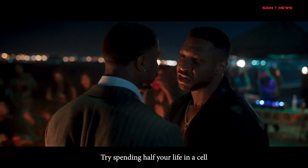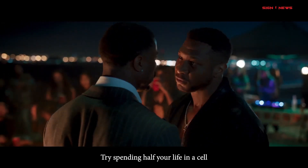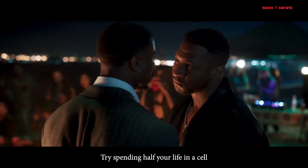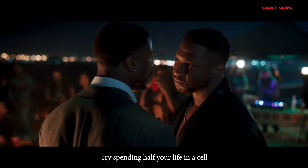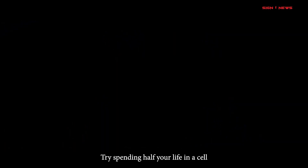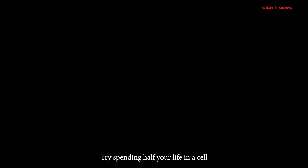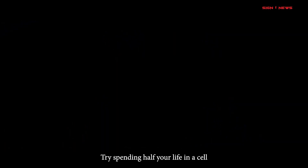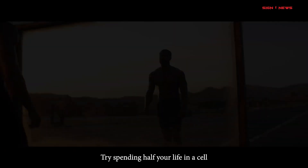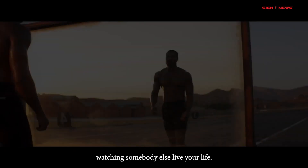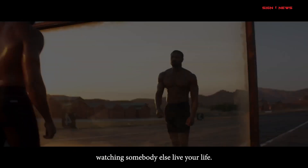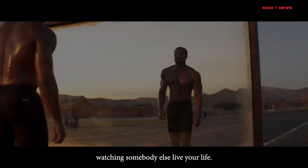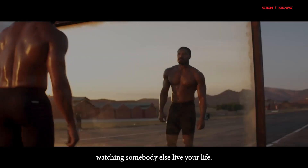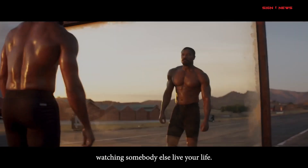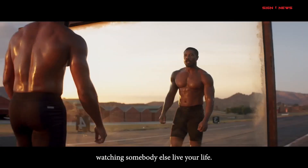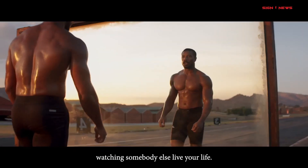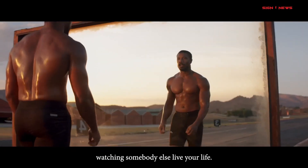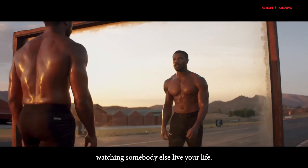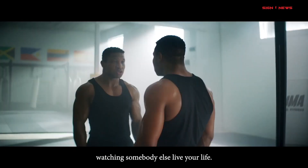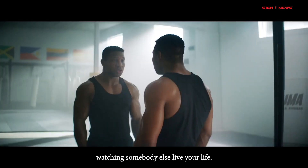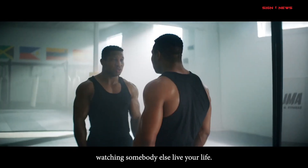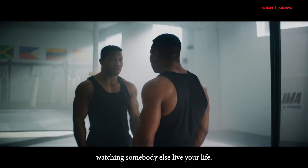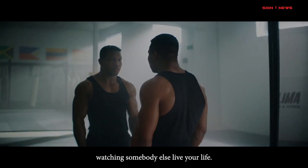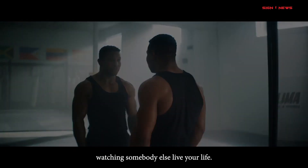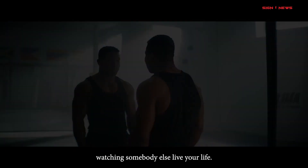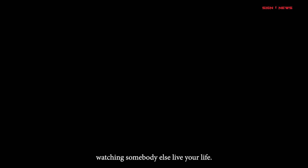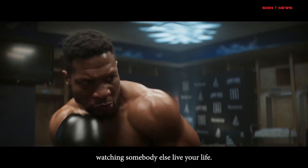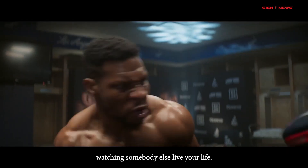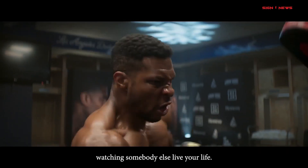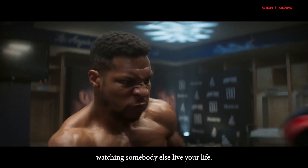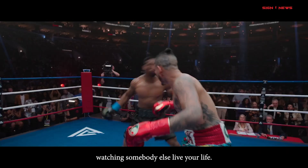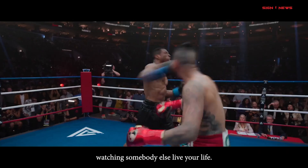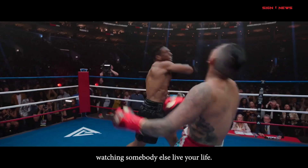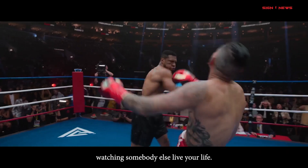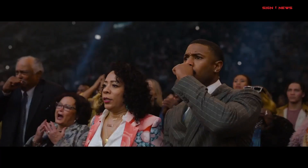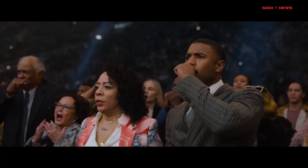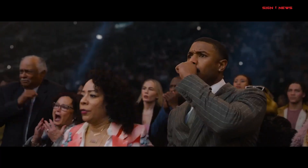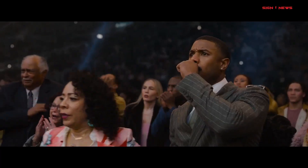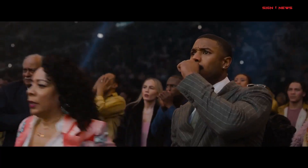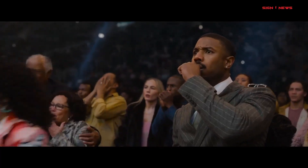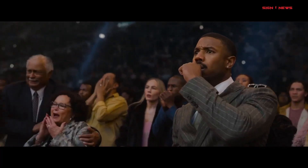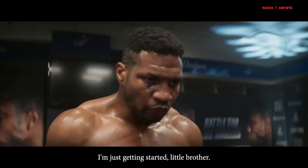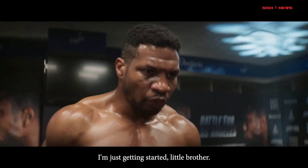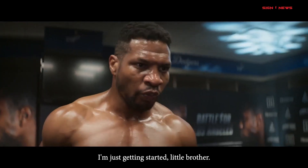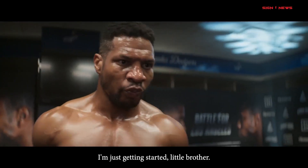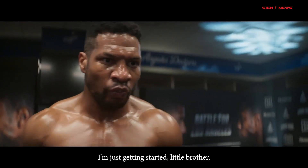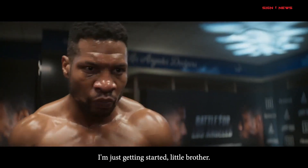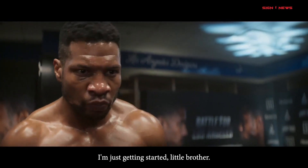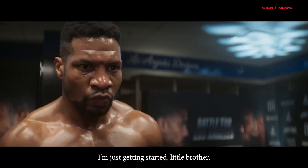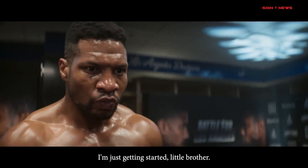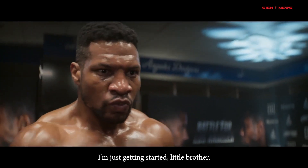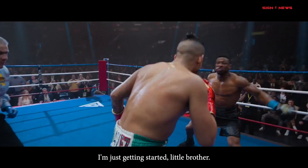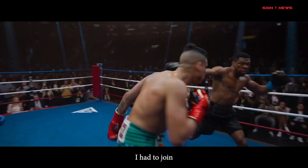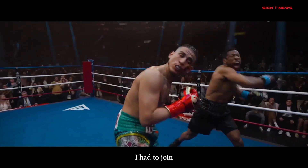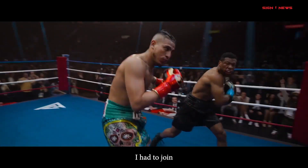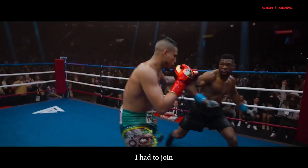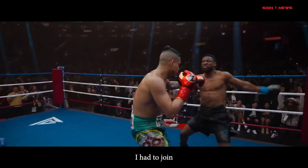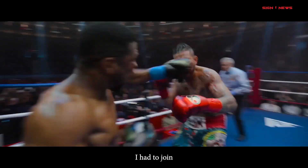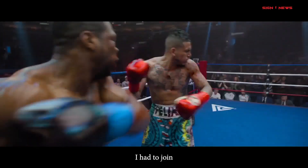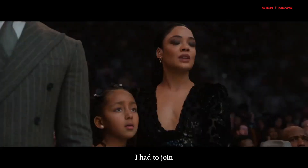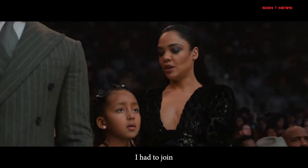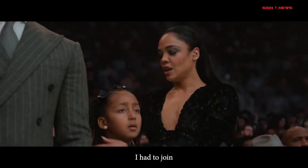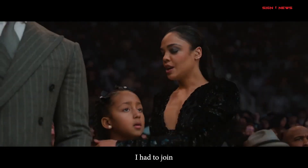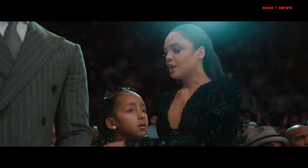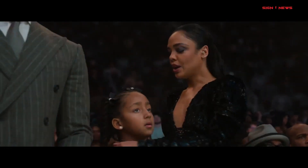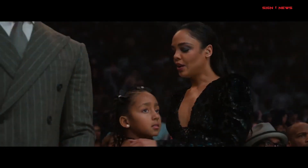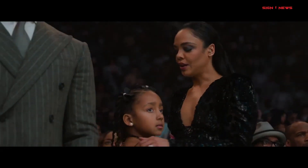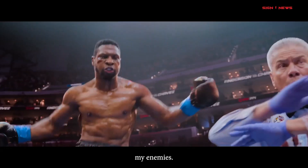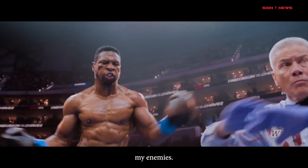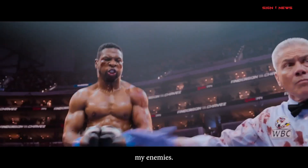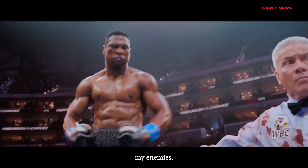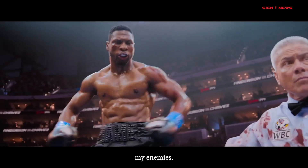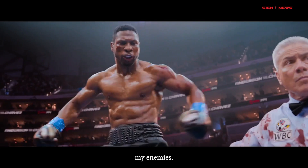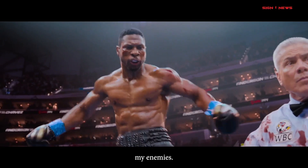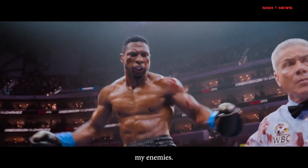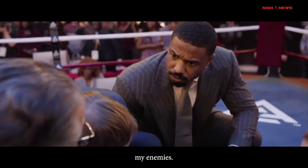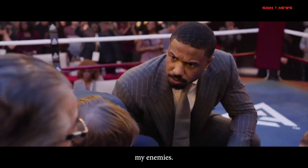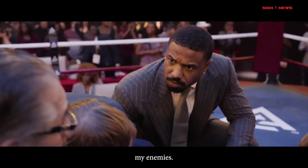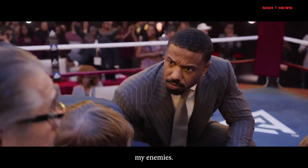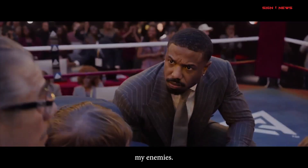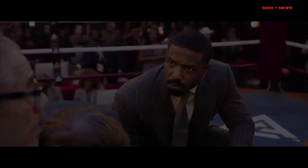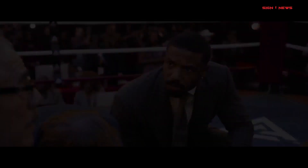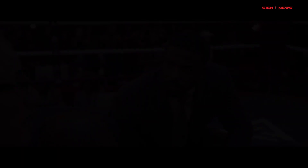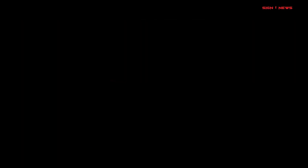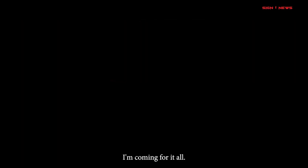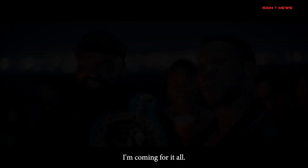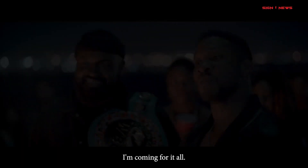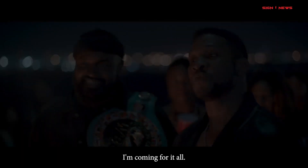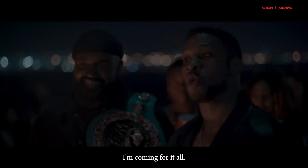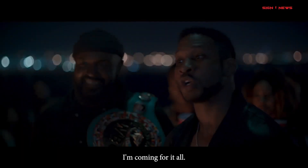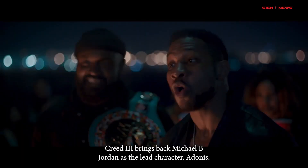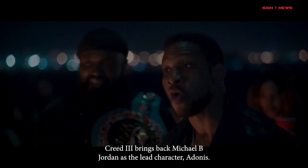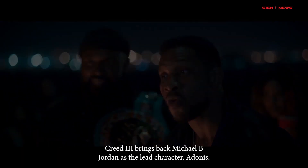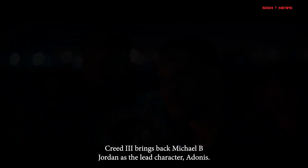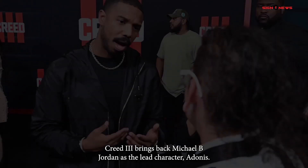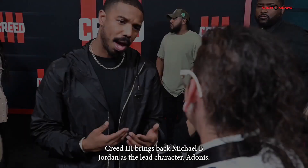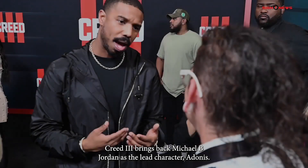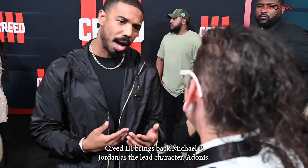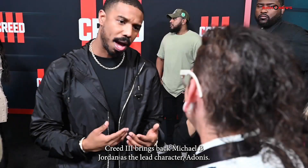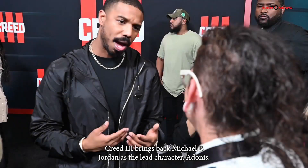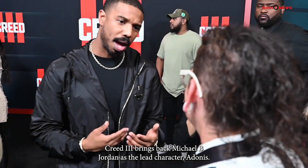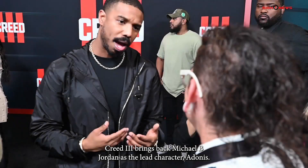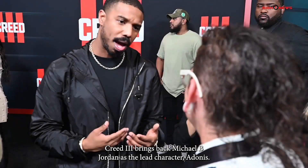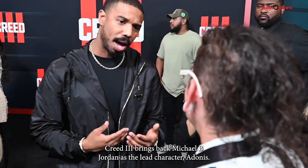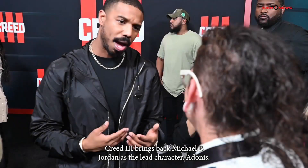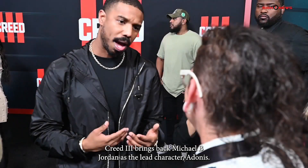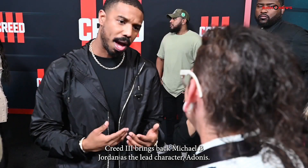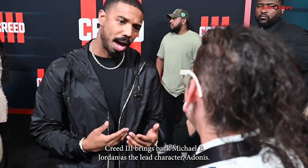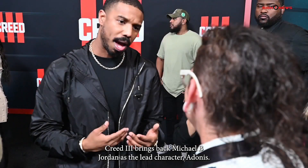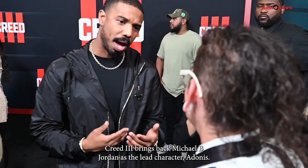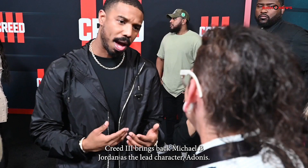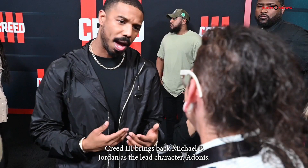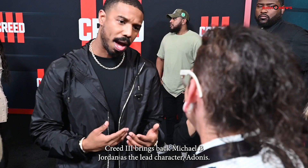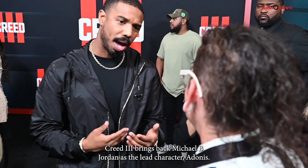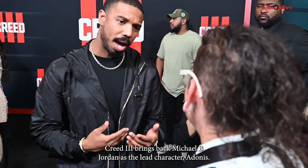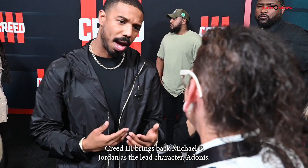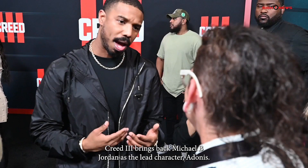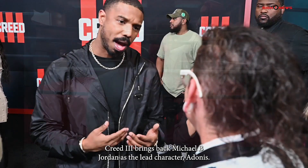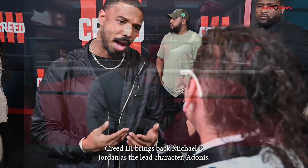deaf actress we have the same sign name it's kind of weird I am so thrilled so Creed III